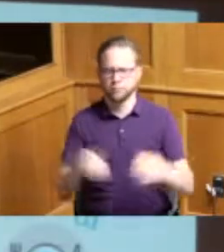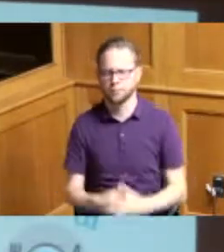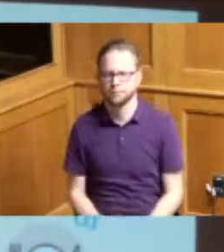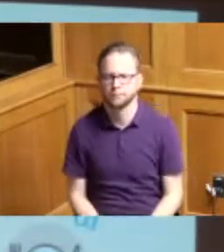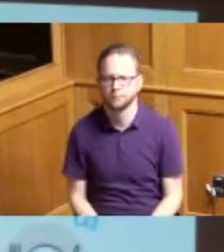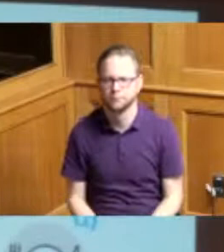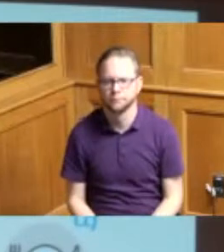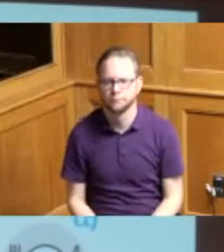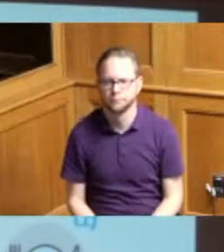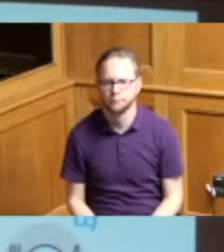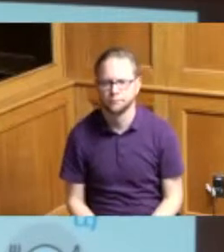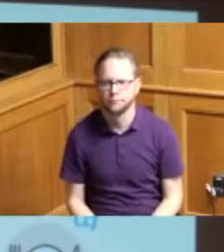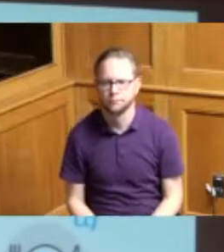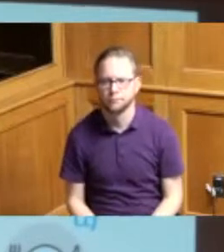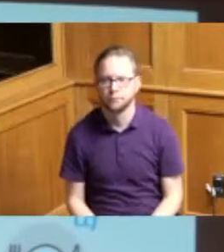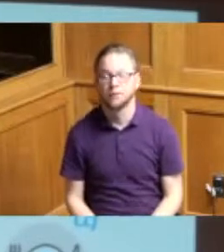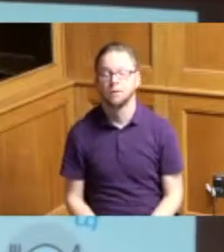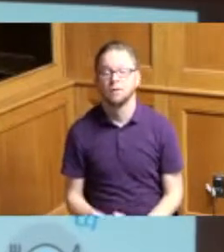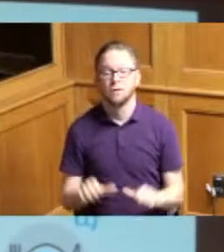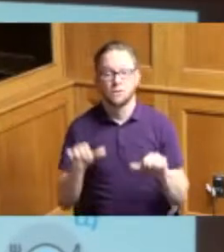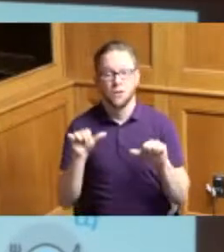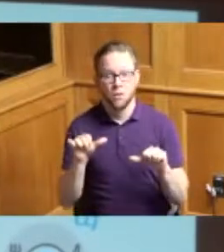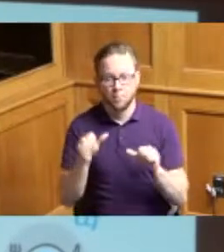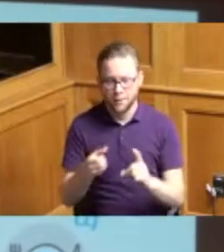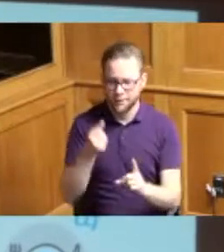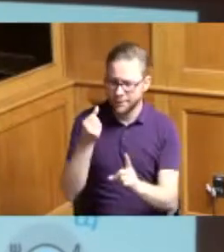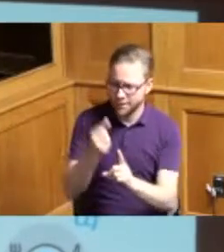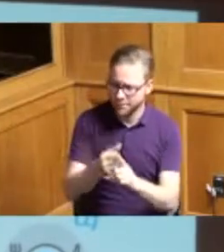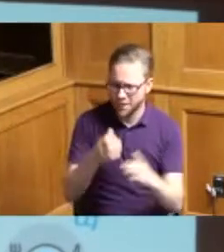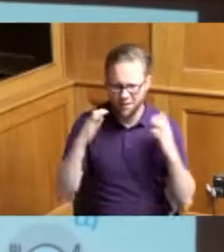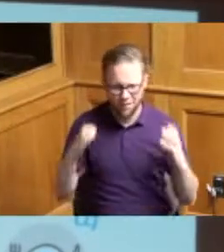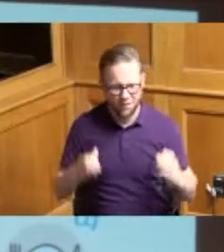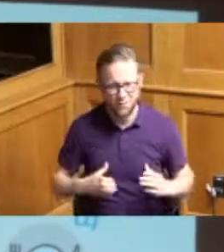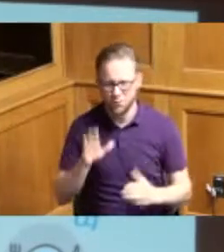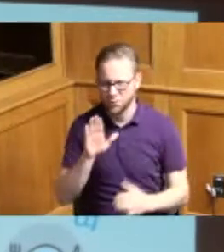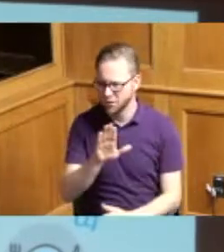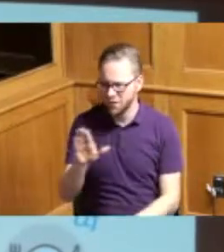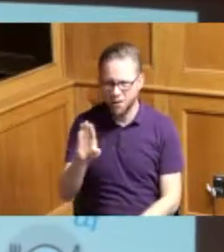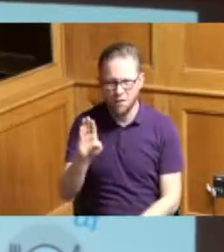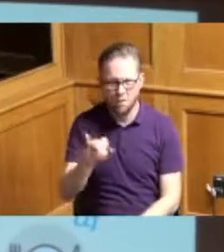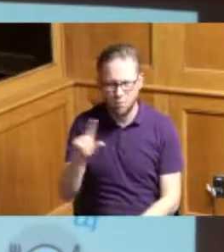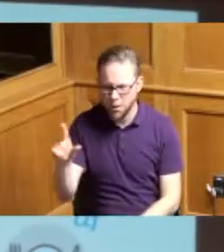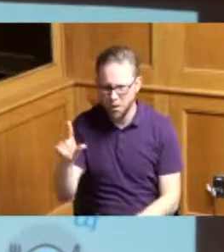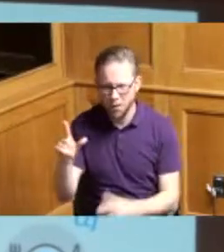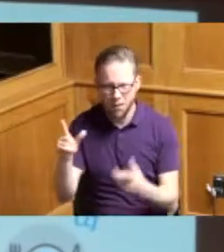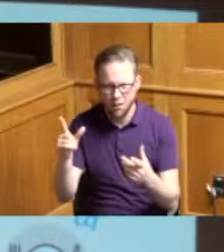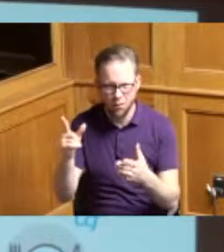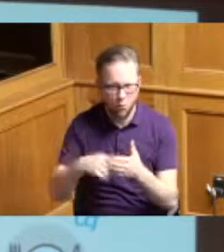so looking at the potential impact on customers there are three different factors that iNFLuence